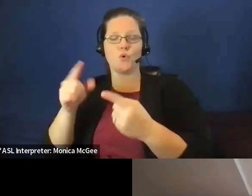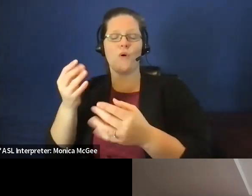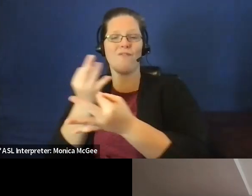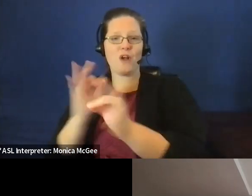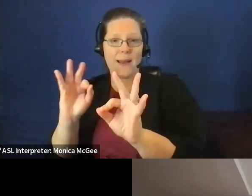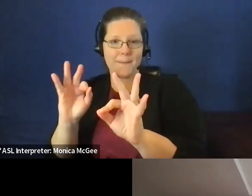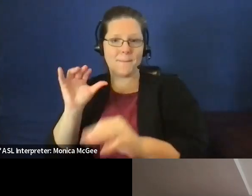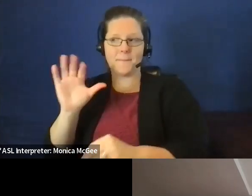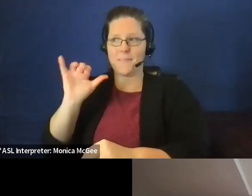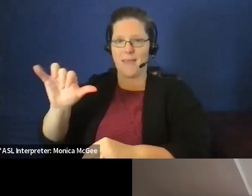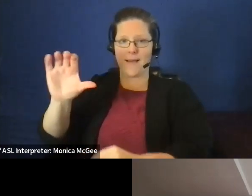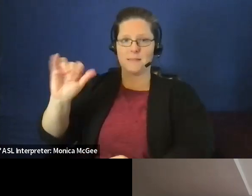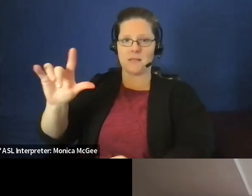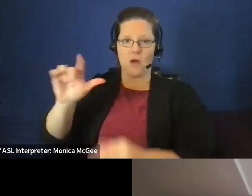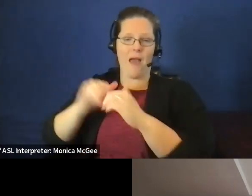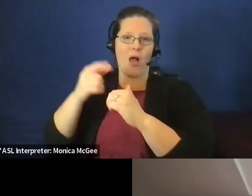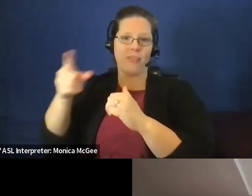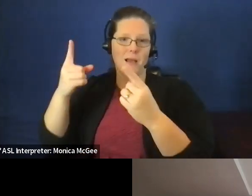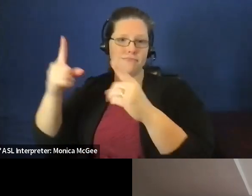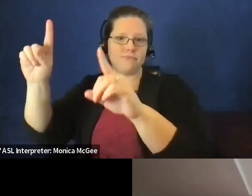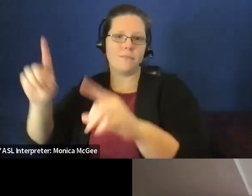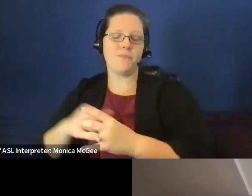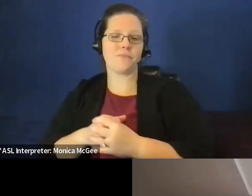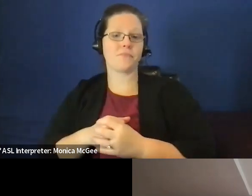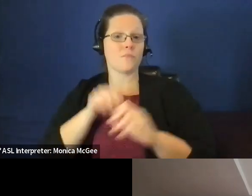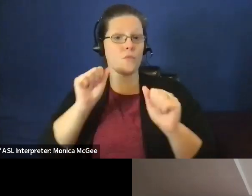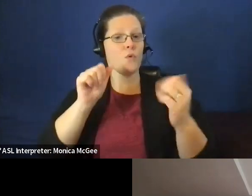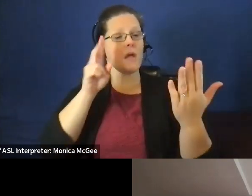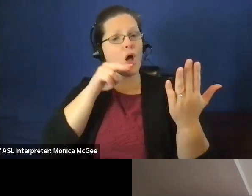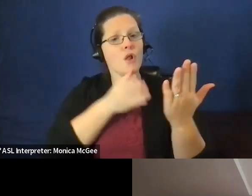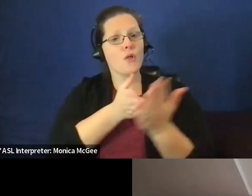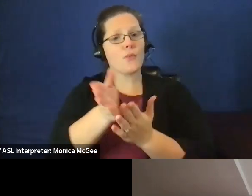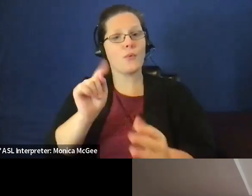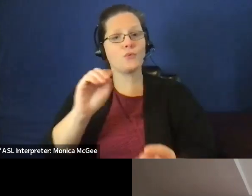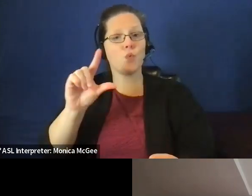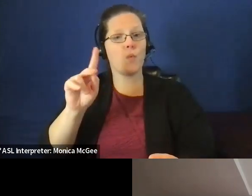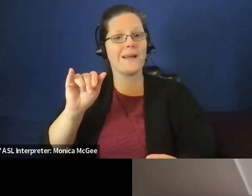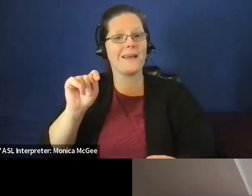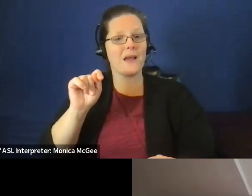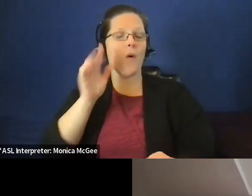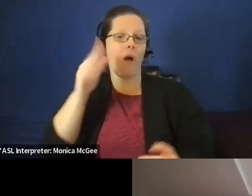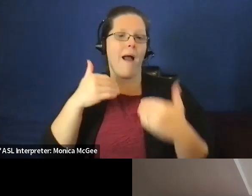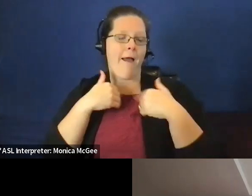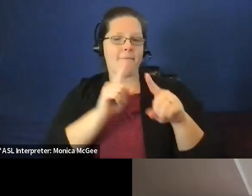the one applying through FEMA. So there are -- which is how rose to